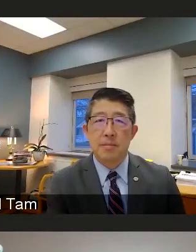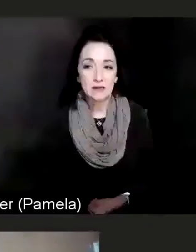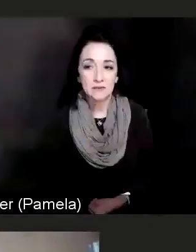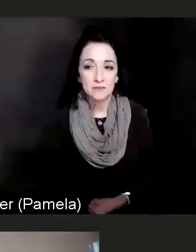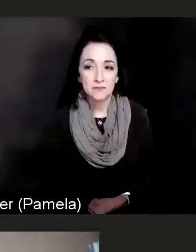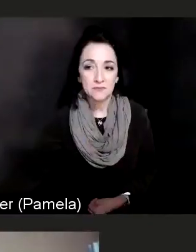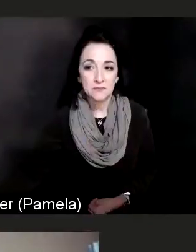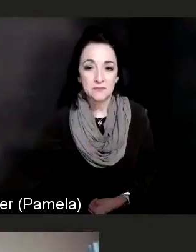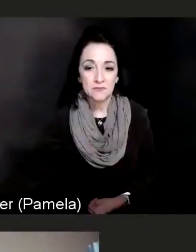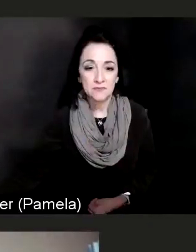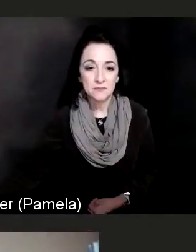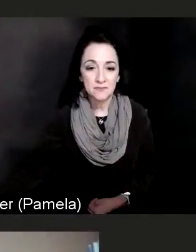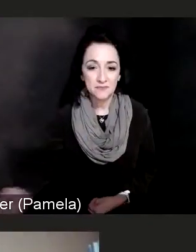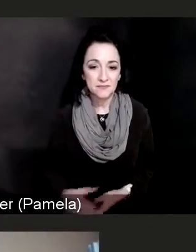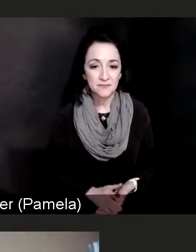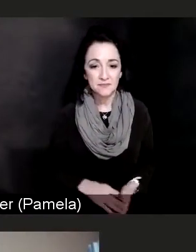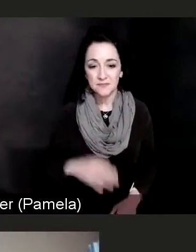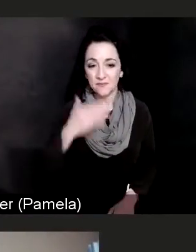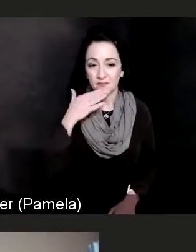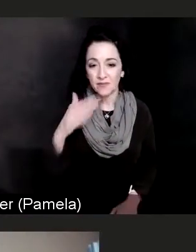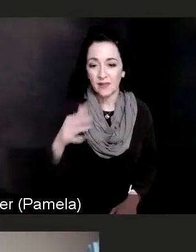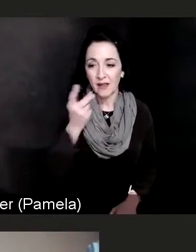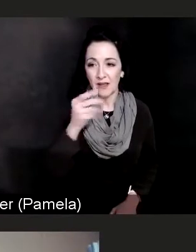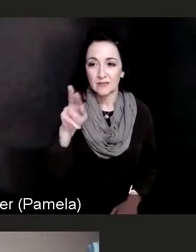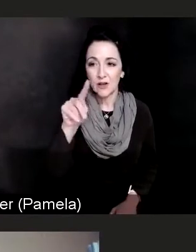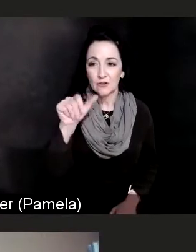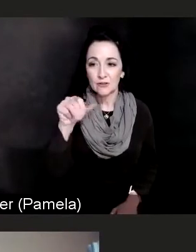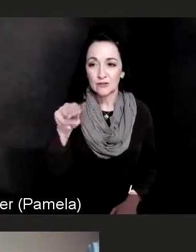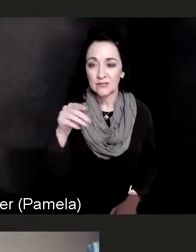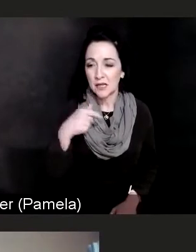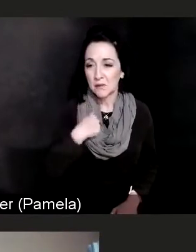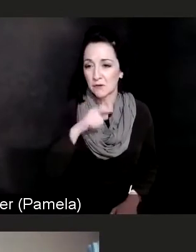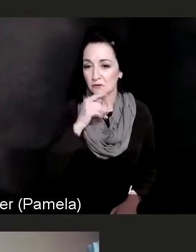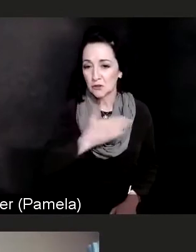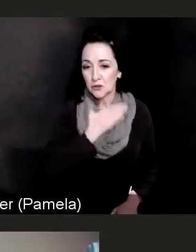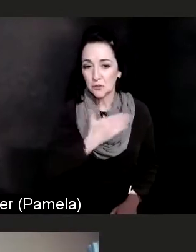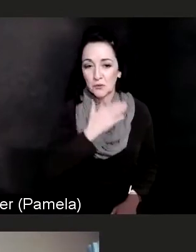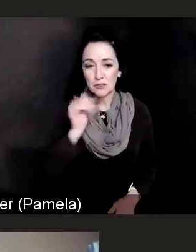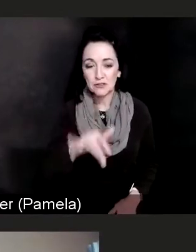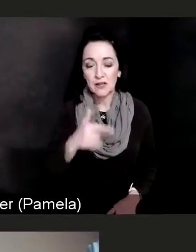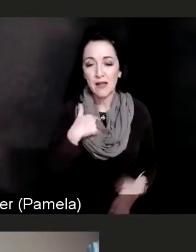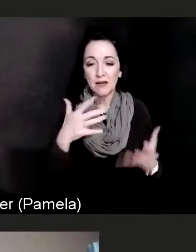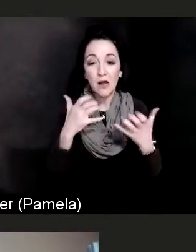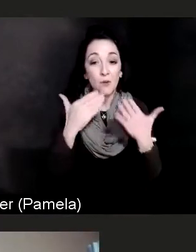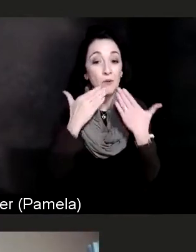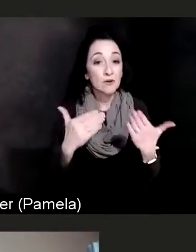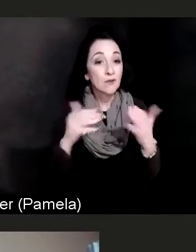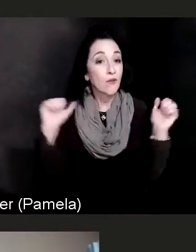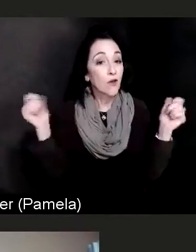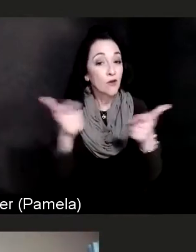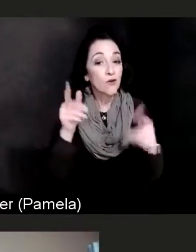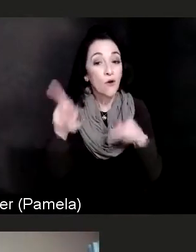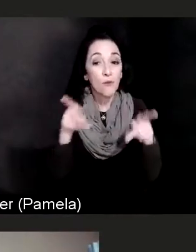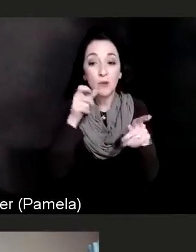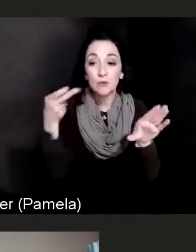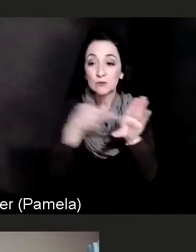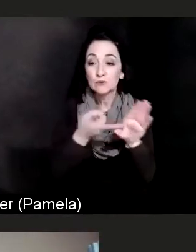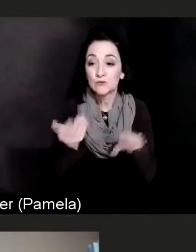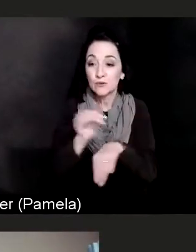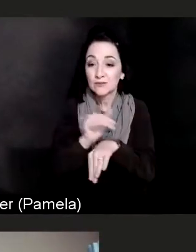Thank you, Dr. Tam, I greatly appreciate that, and I wanna thank everyone who is spending time with us this evening, so we can update you